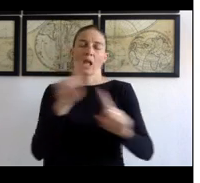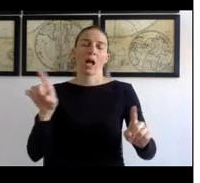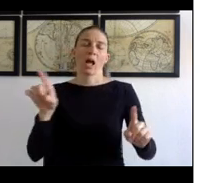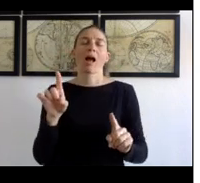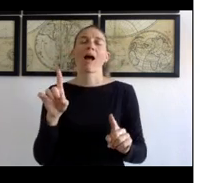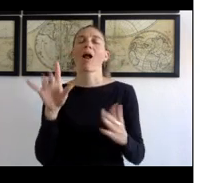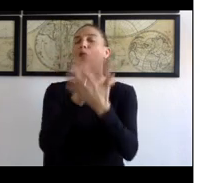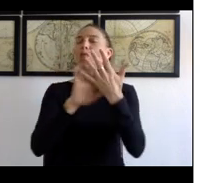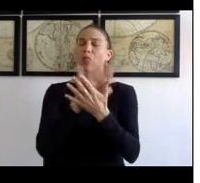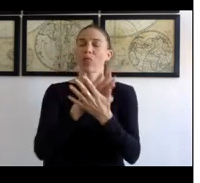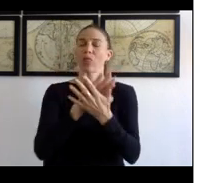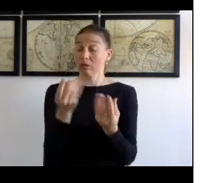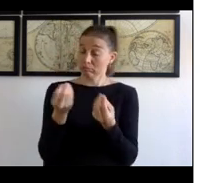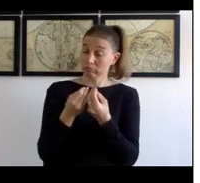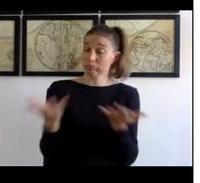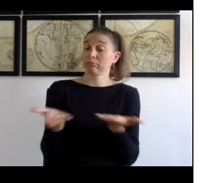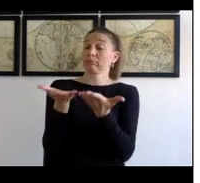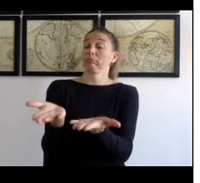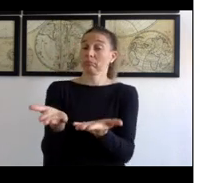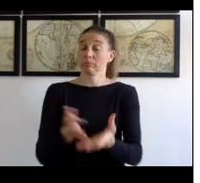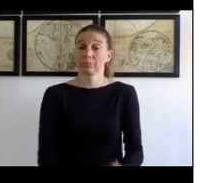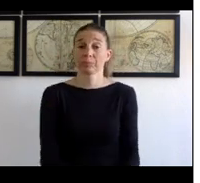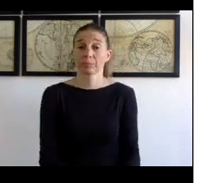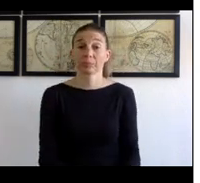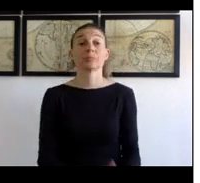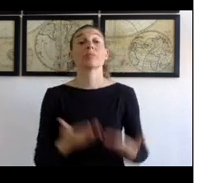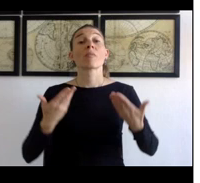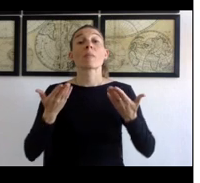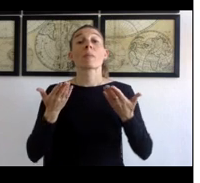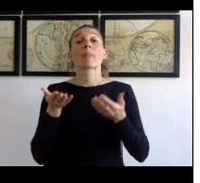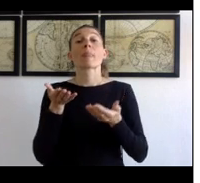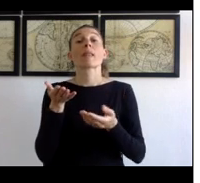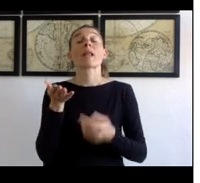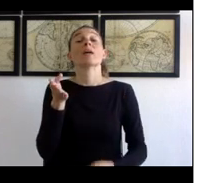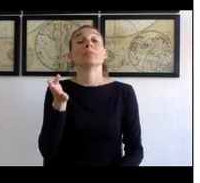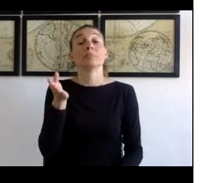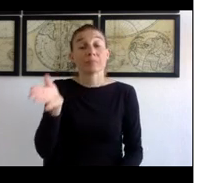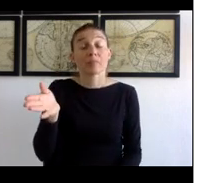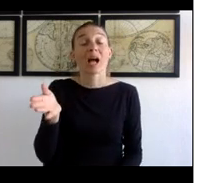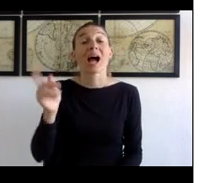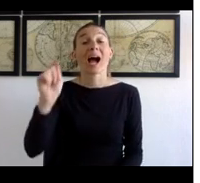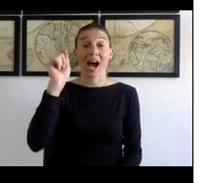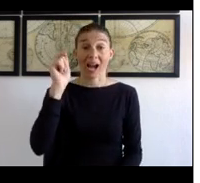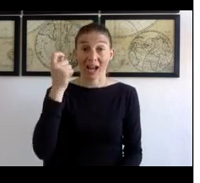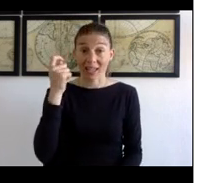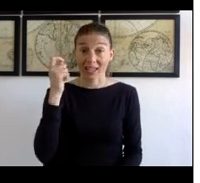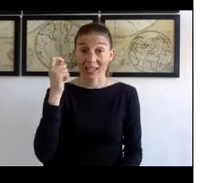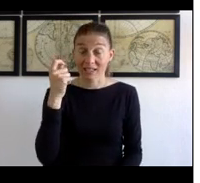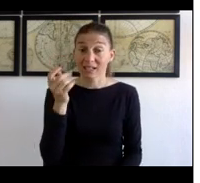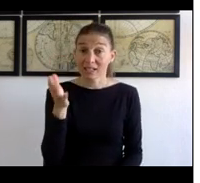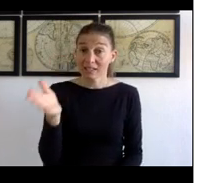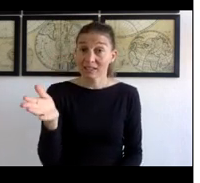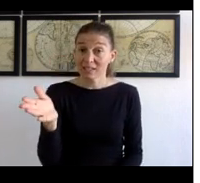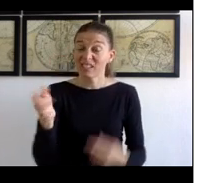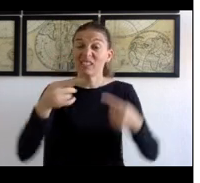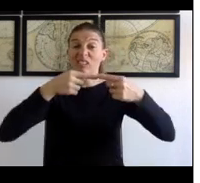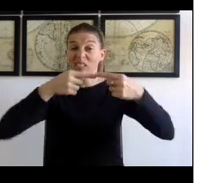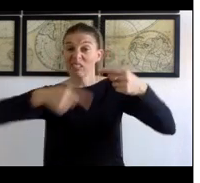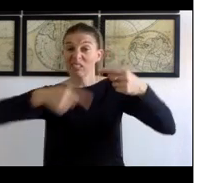Now, in Kenya to address the above gap DPOs need to take into support